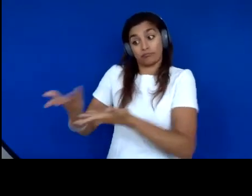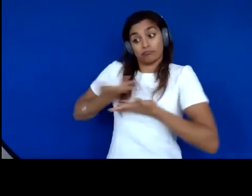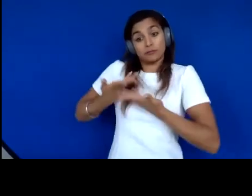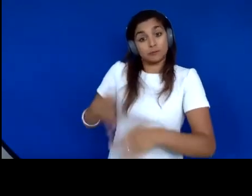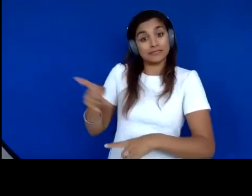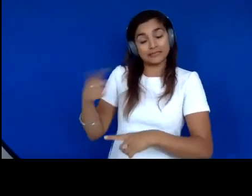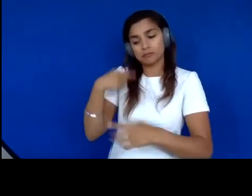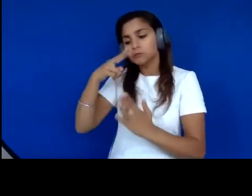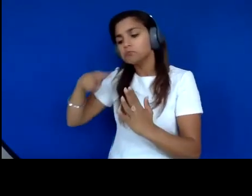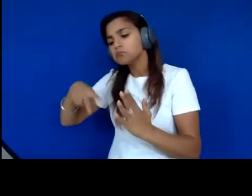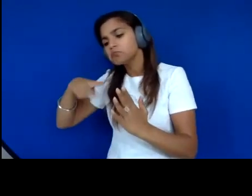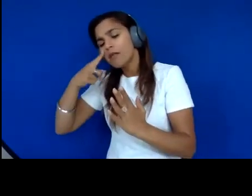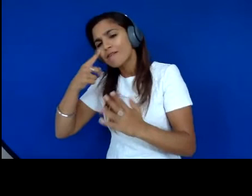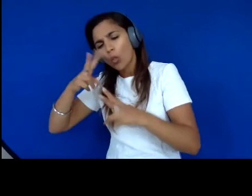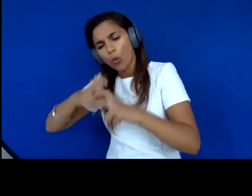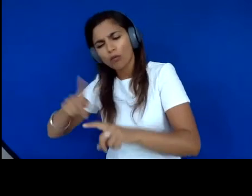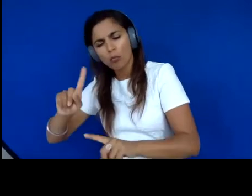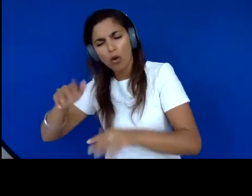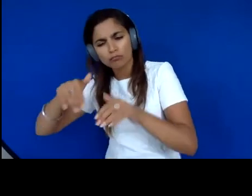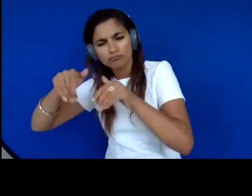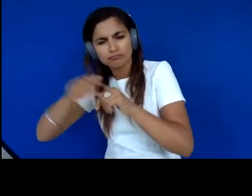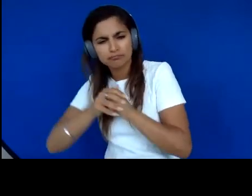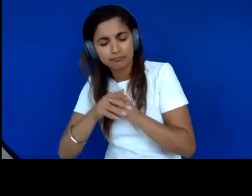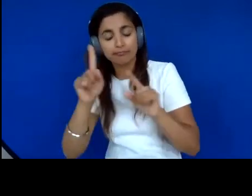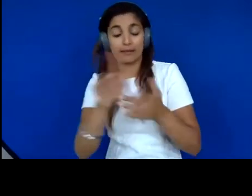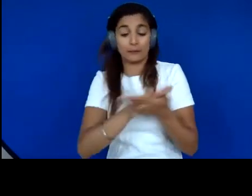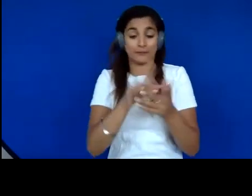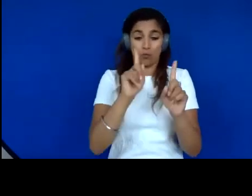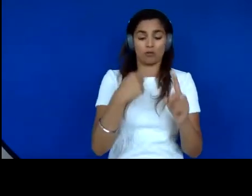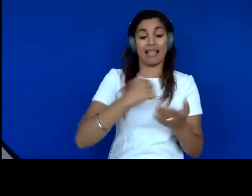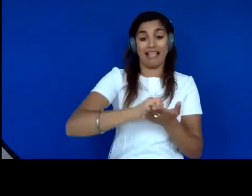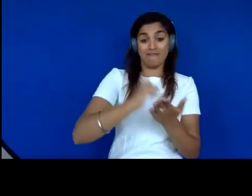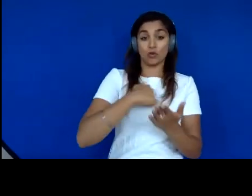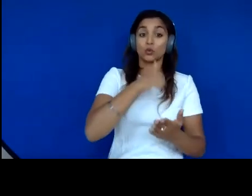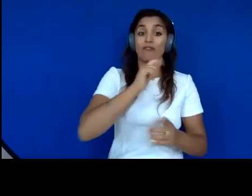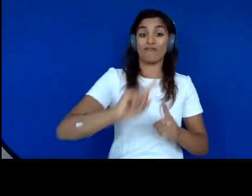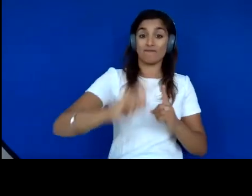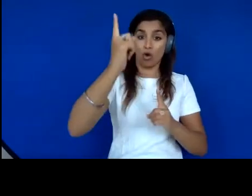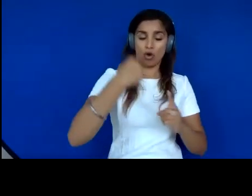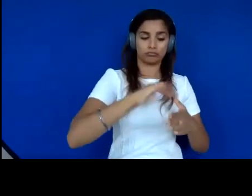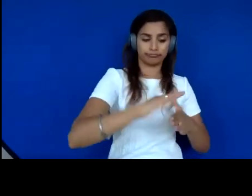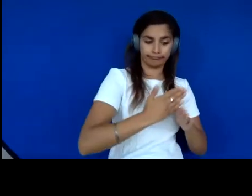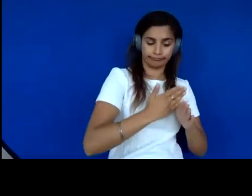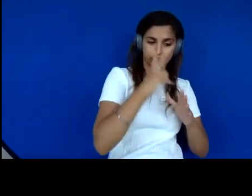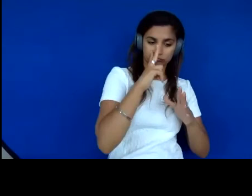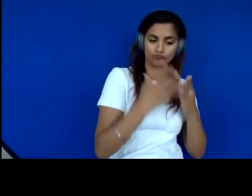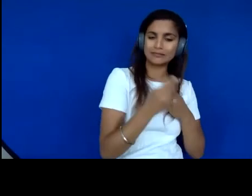essentially this means that used the adverts and press releases as my primary source material and divided the characters depicted within these sources